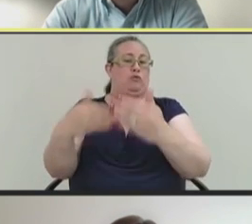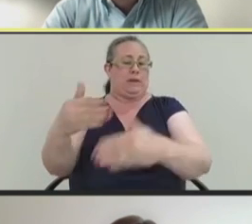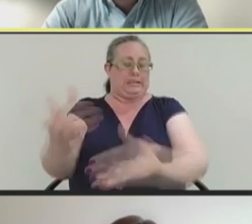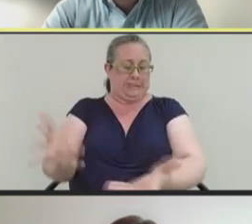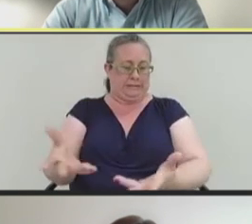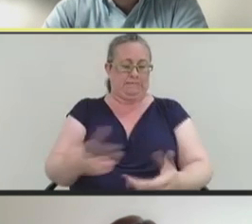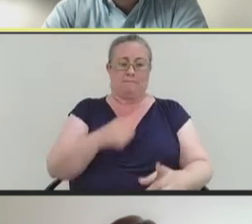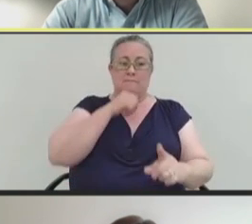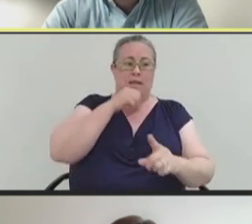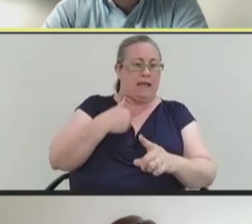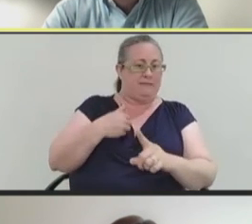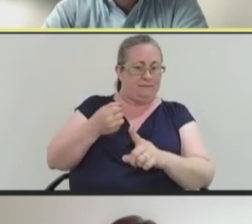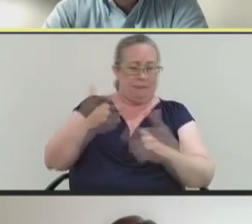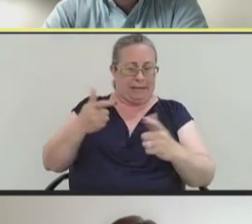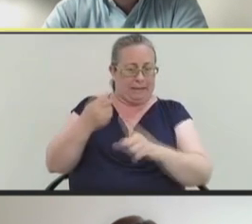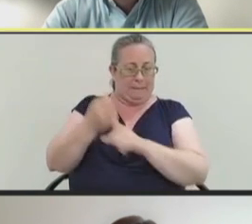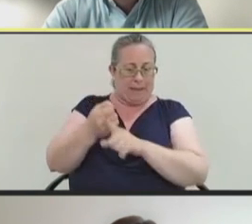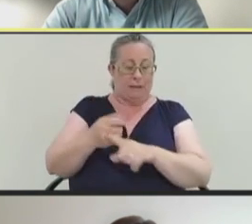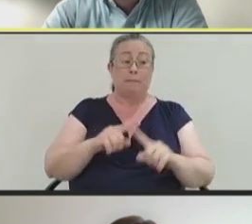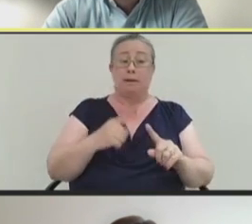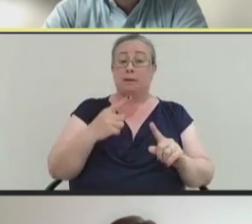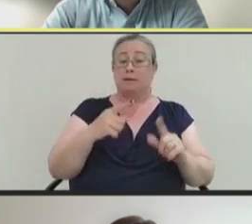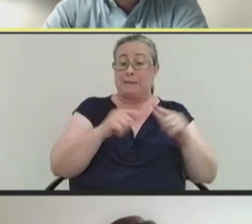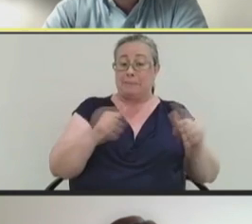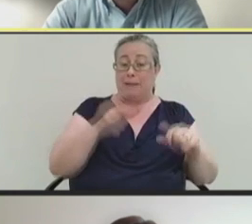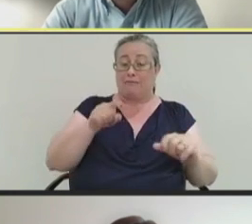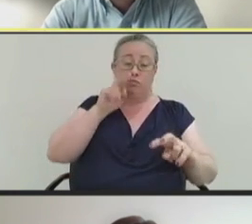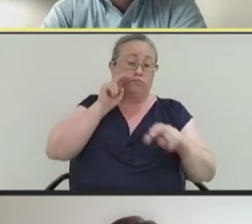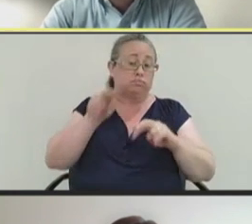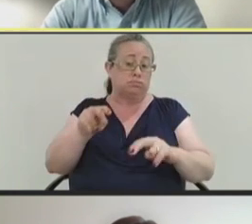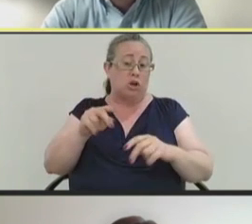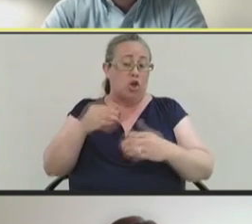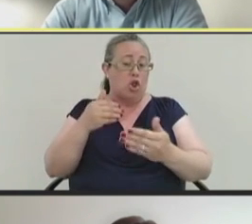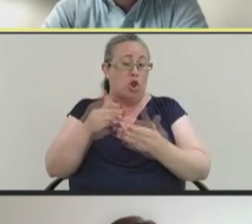also something we have to watch very closely in order to ensure anywhere in the process,